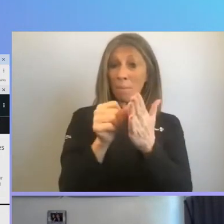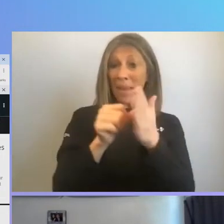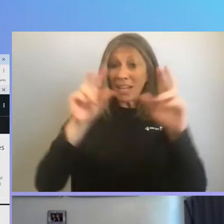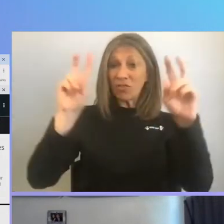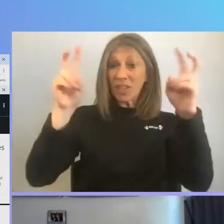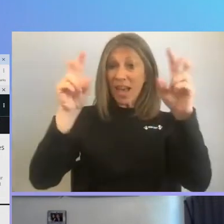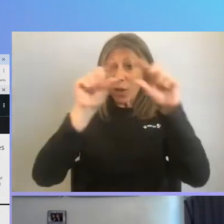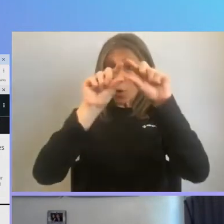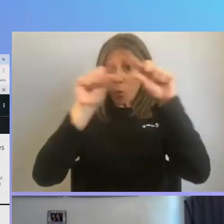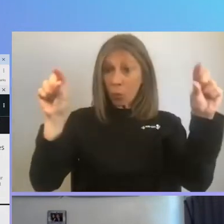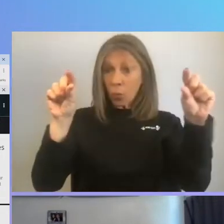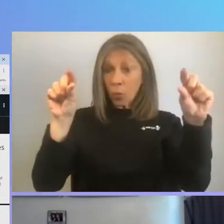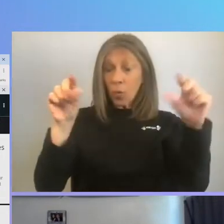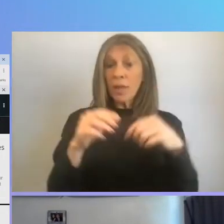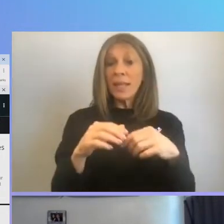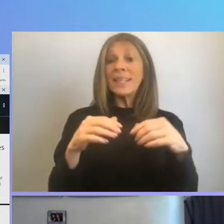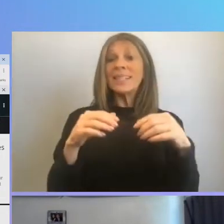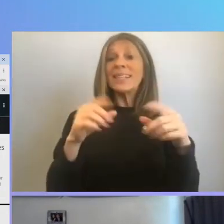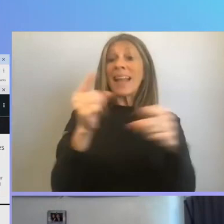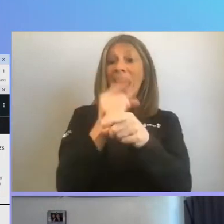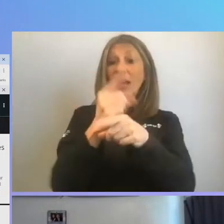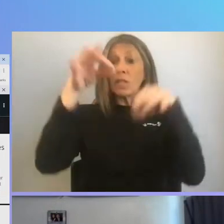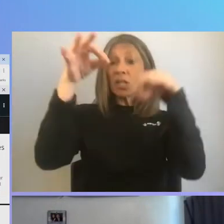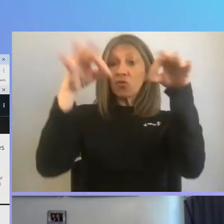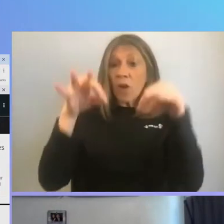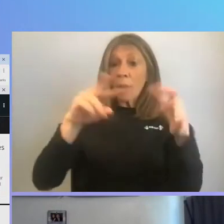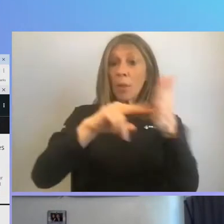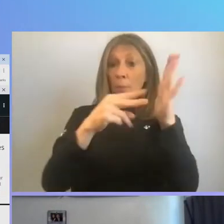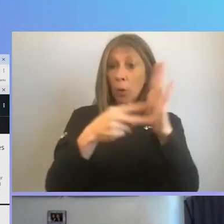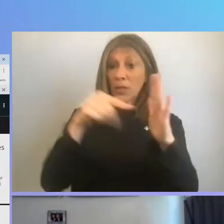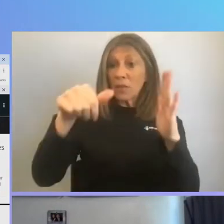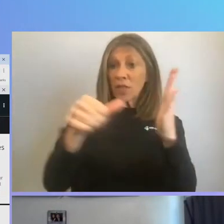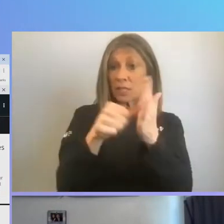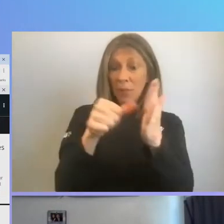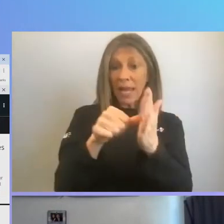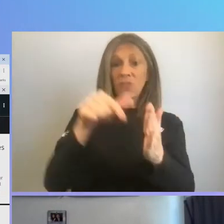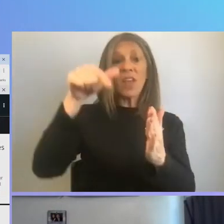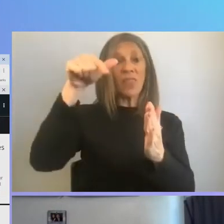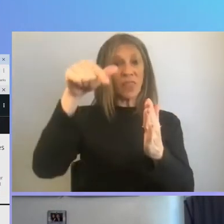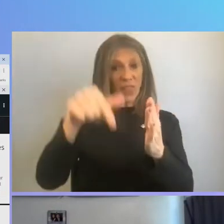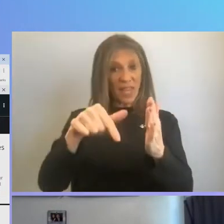Title. Does it accurately describe the purpose of the page? And in this case, the title is actually very